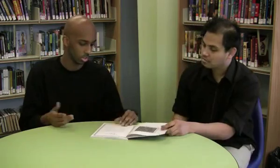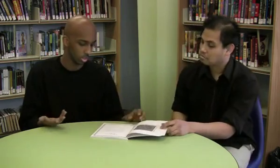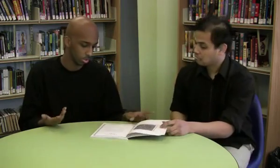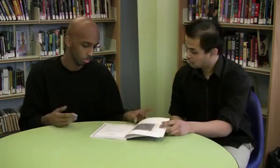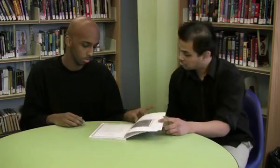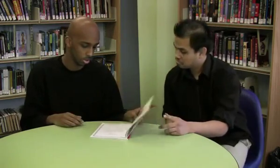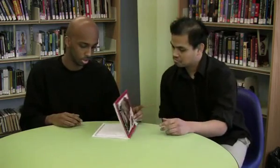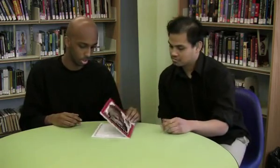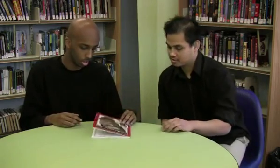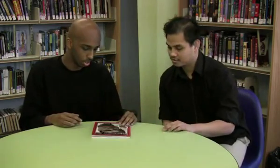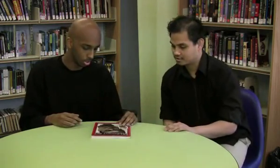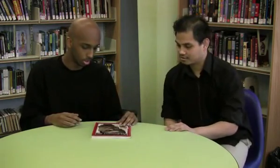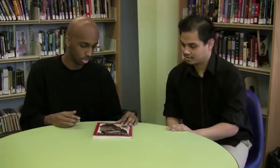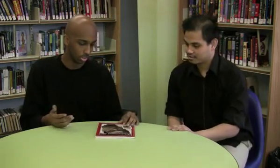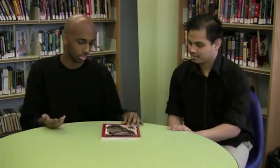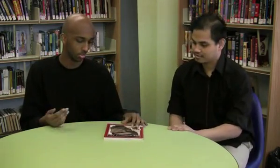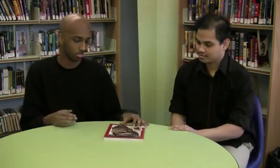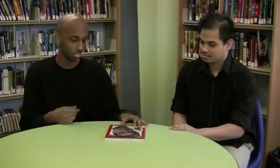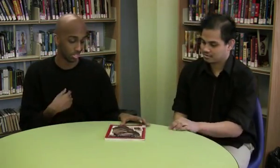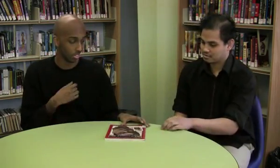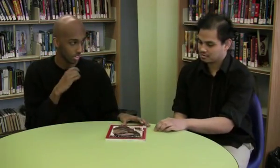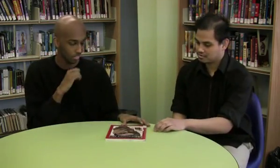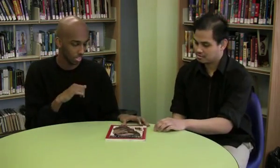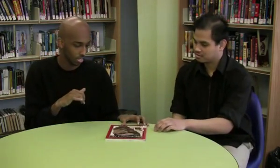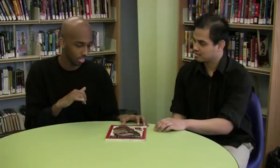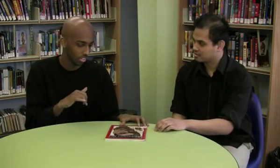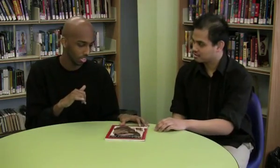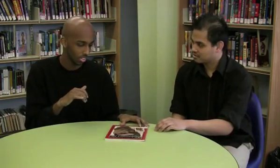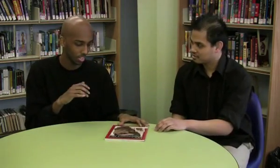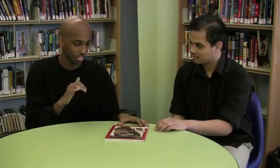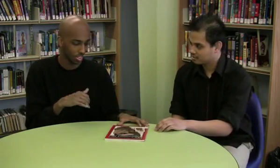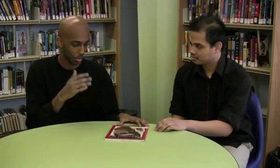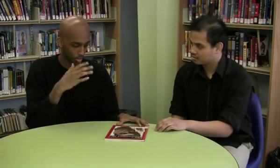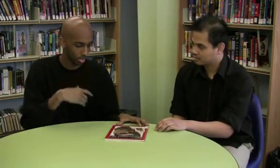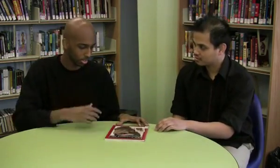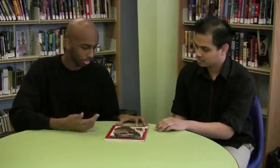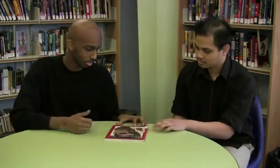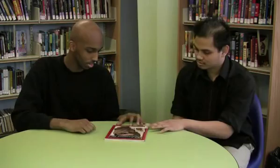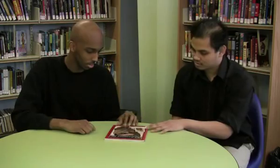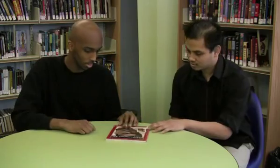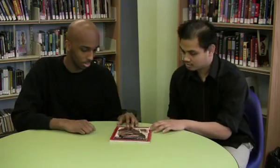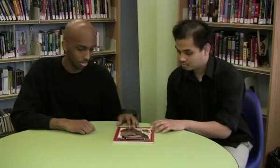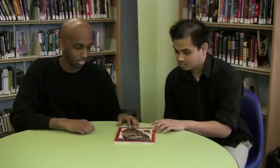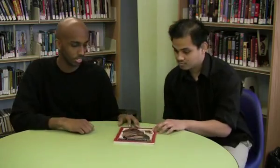I see. I love this book.